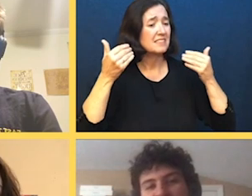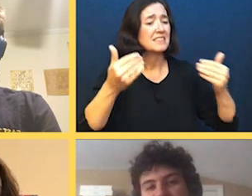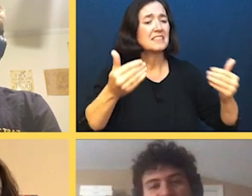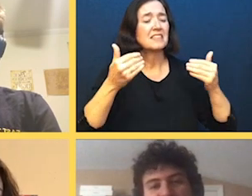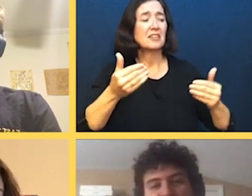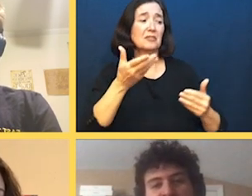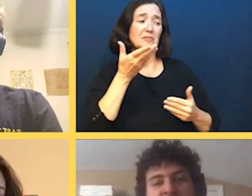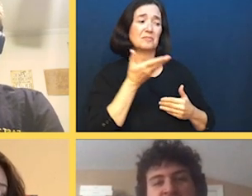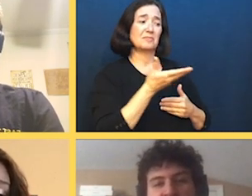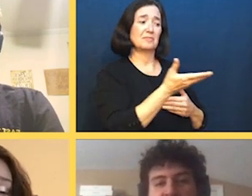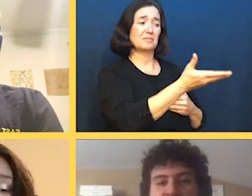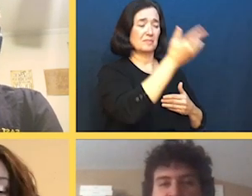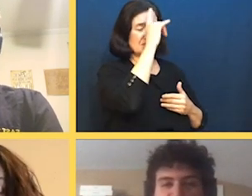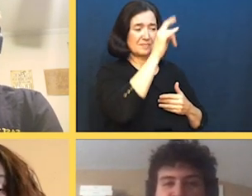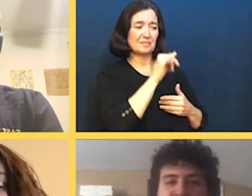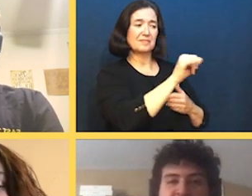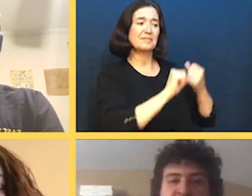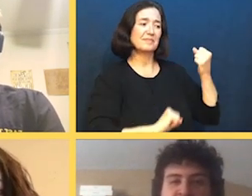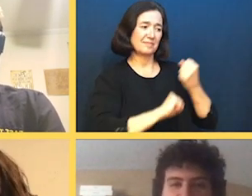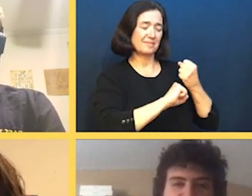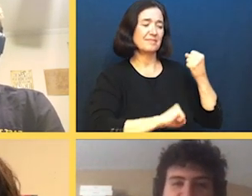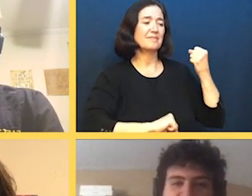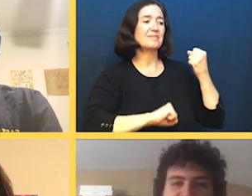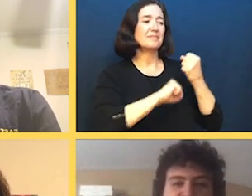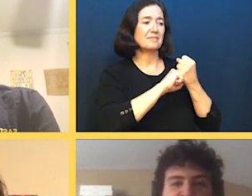Thee we'll never fail!